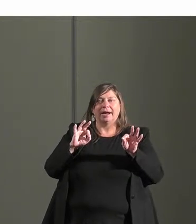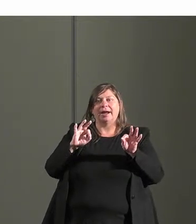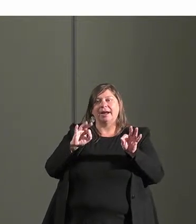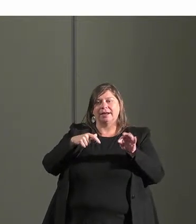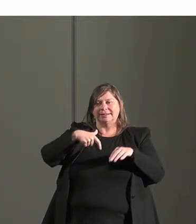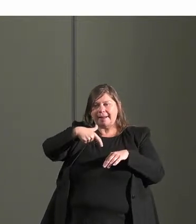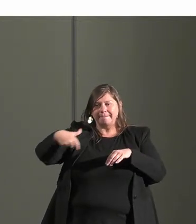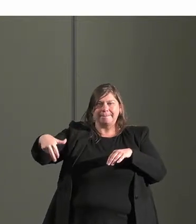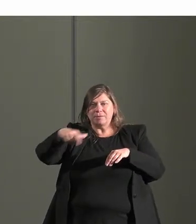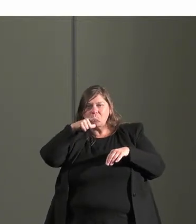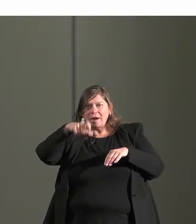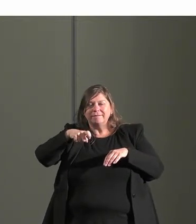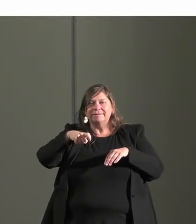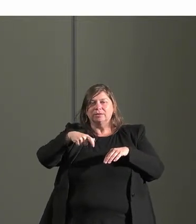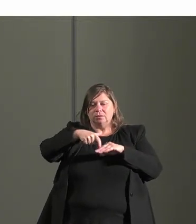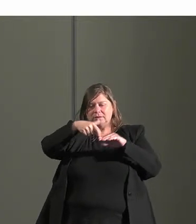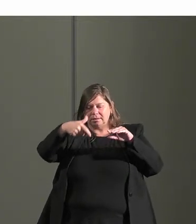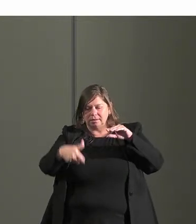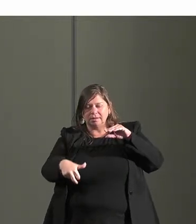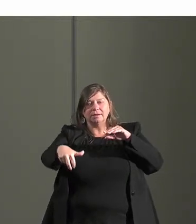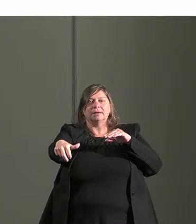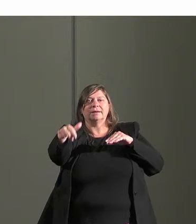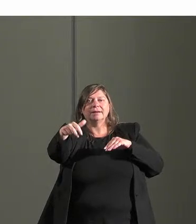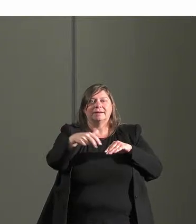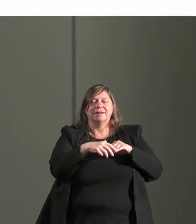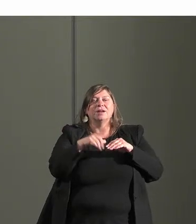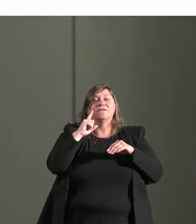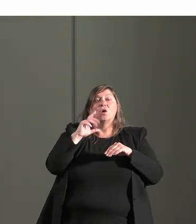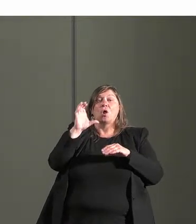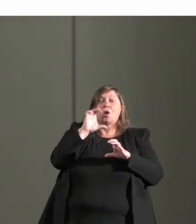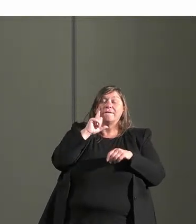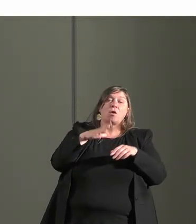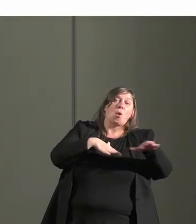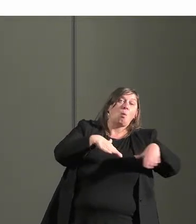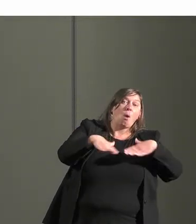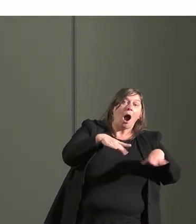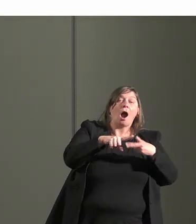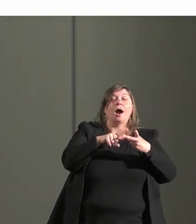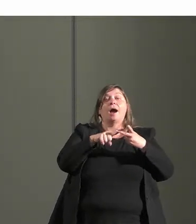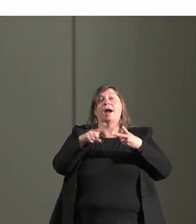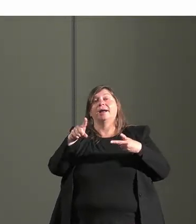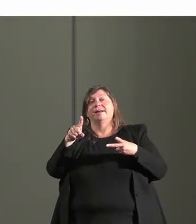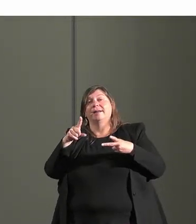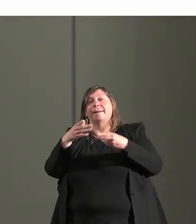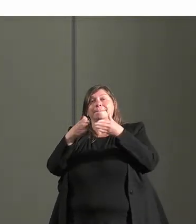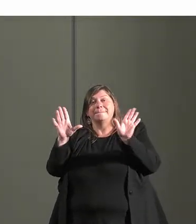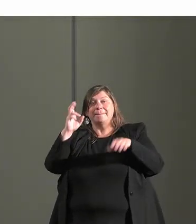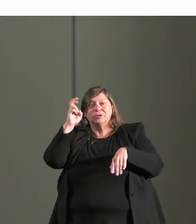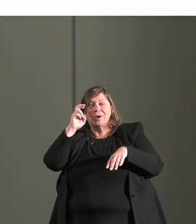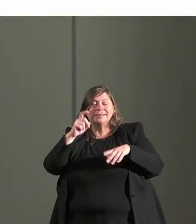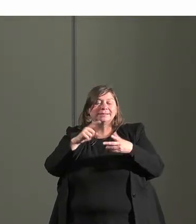routes. So you could add to the search you are looking for